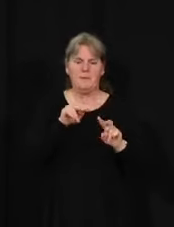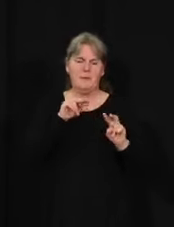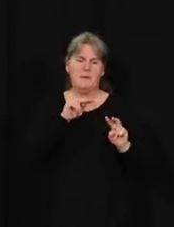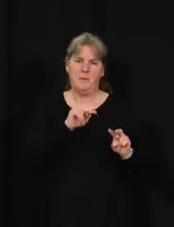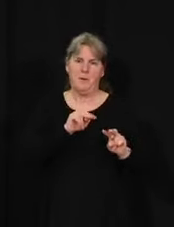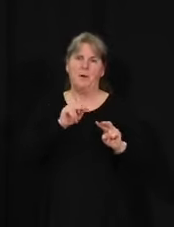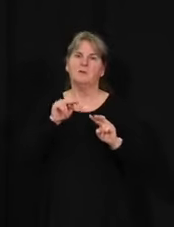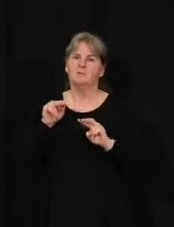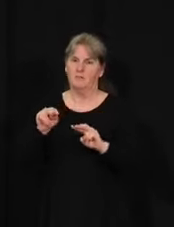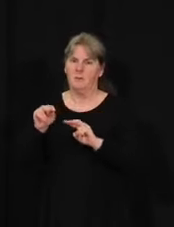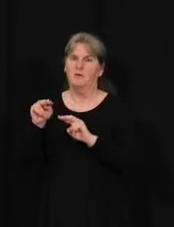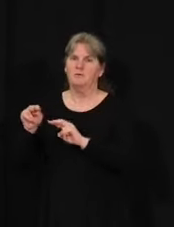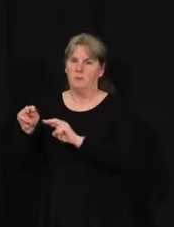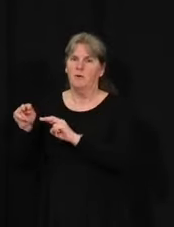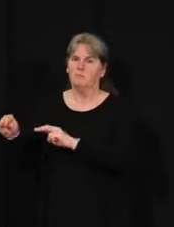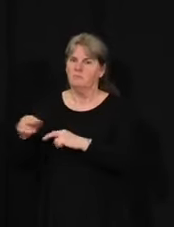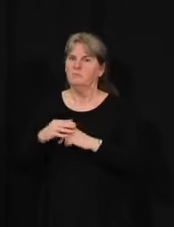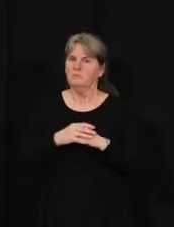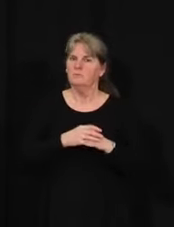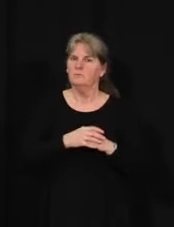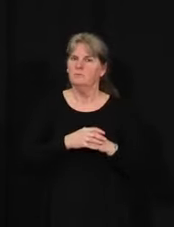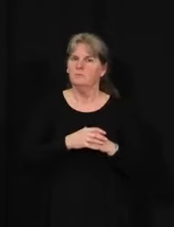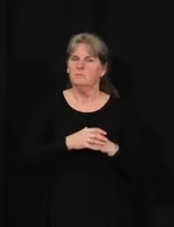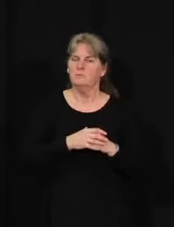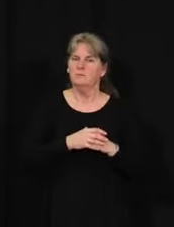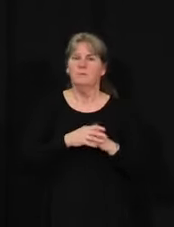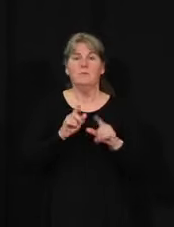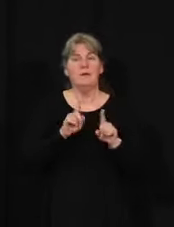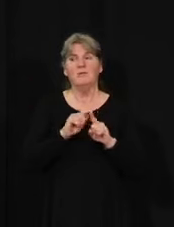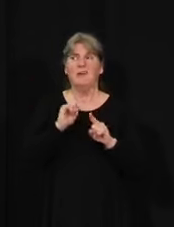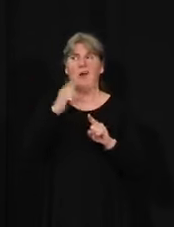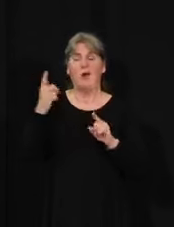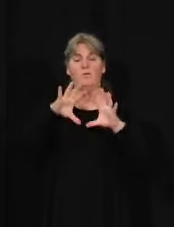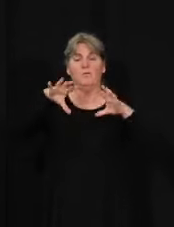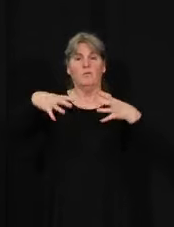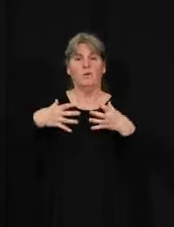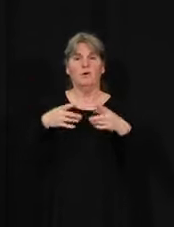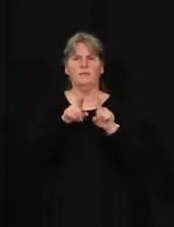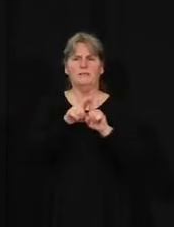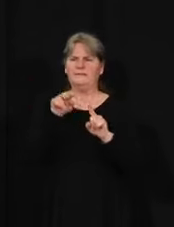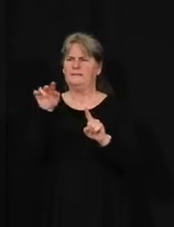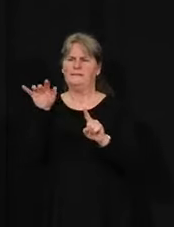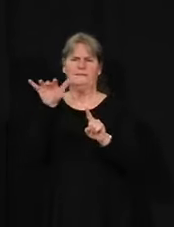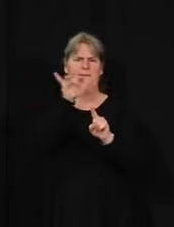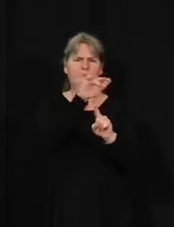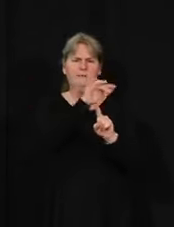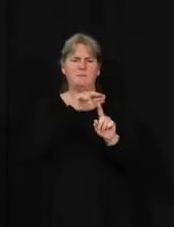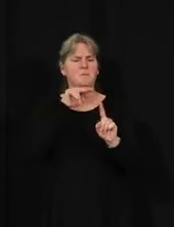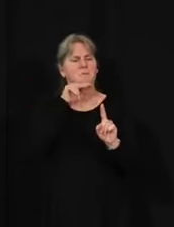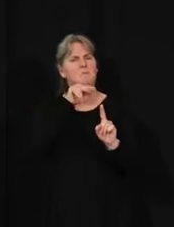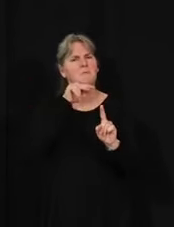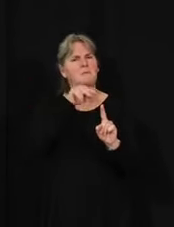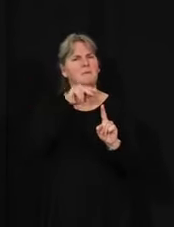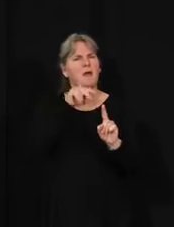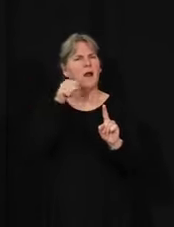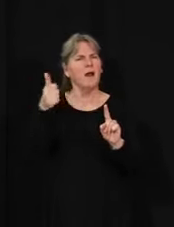various stages of the pandemic. But of course also globally, and looking with keen interest at the experience of other